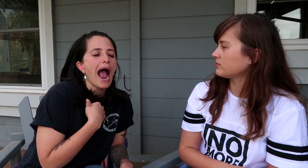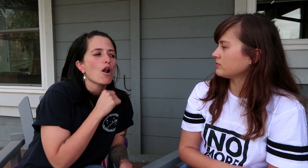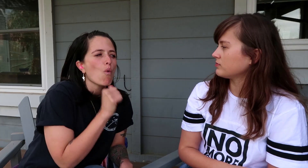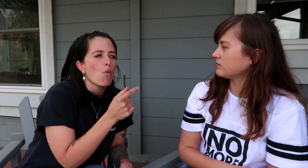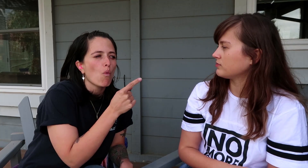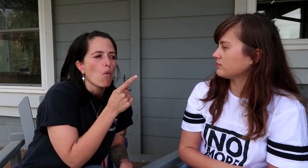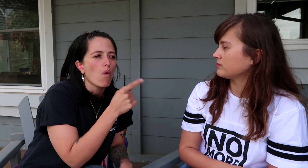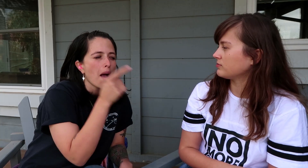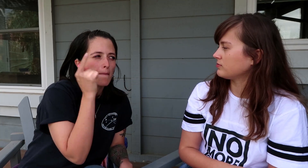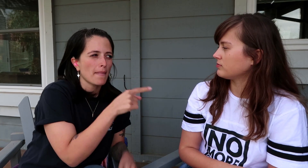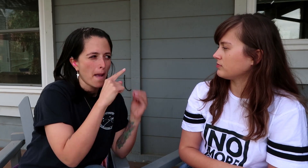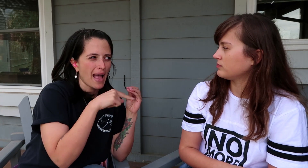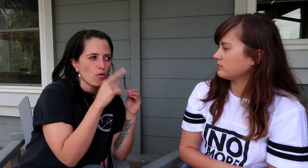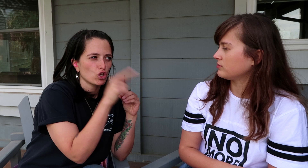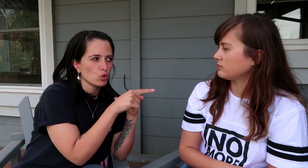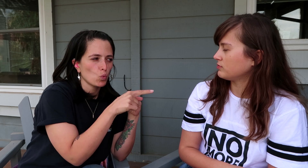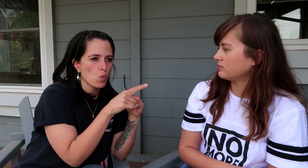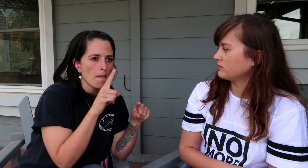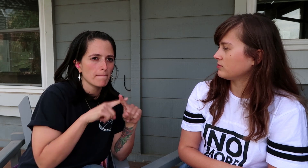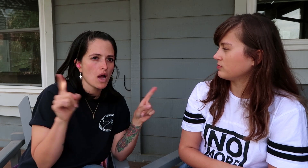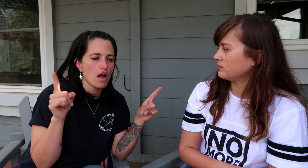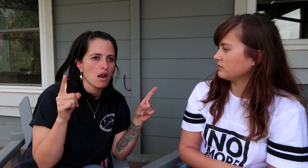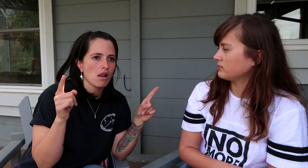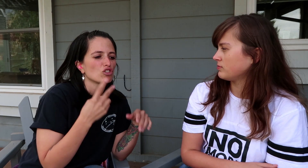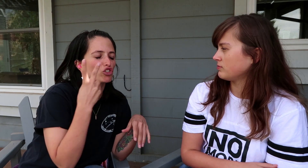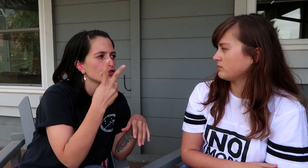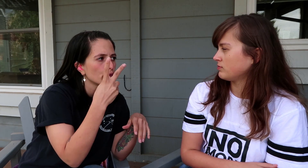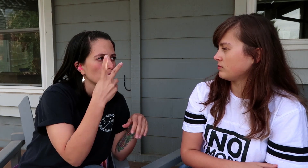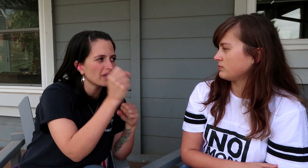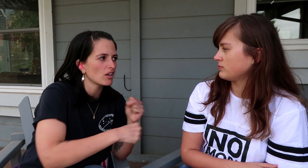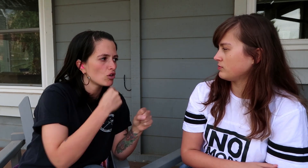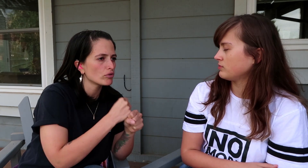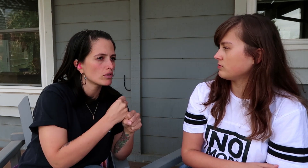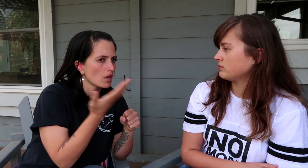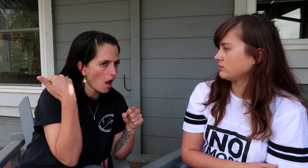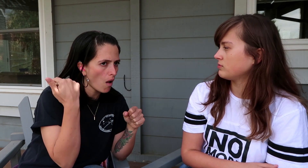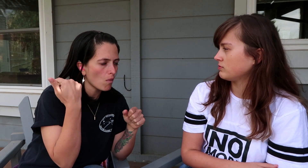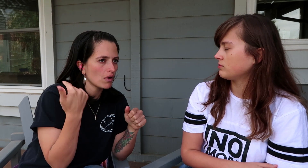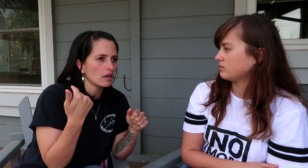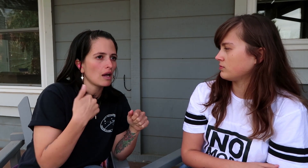J: I donno about you but, 2 years ago